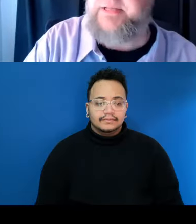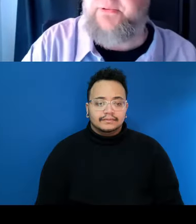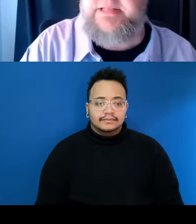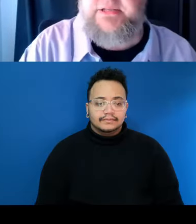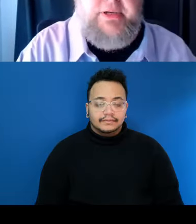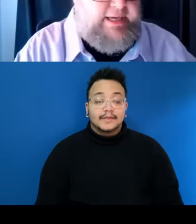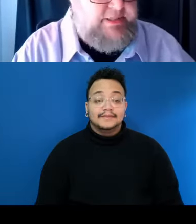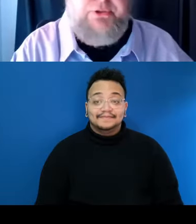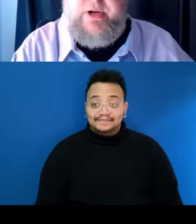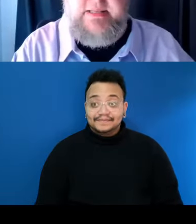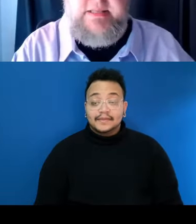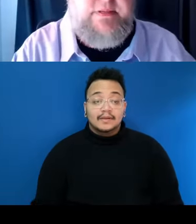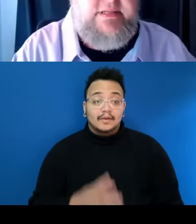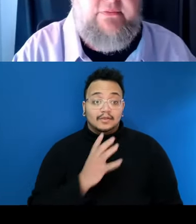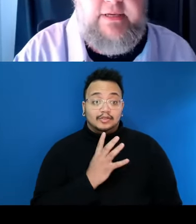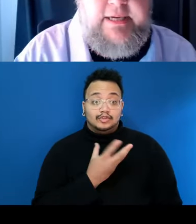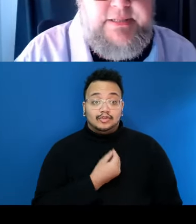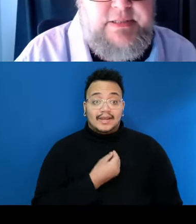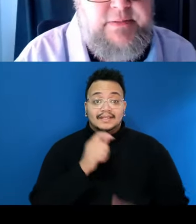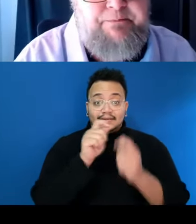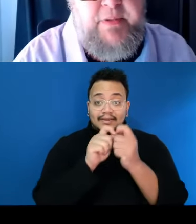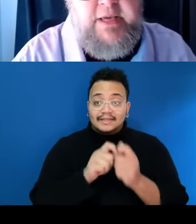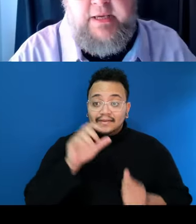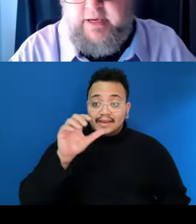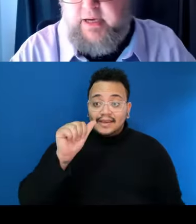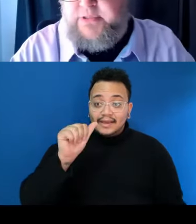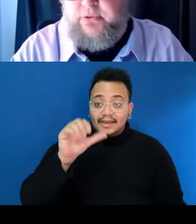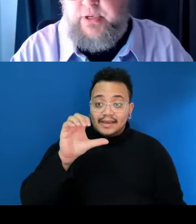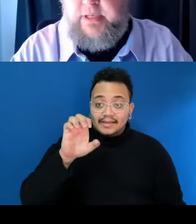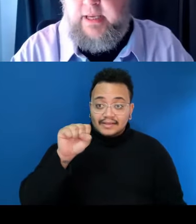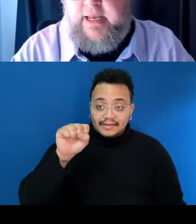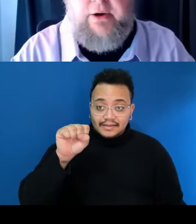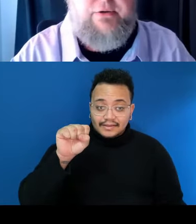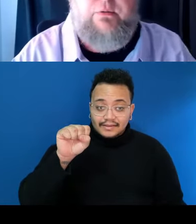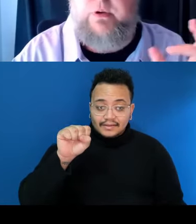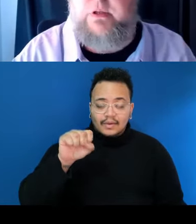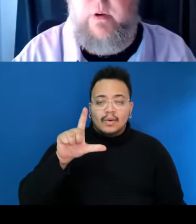Alright, so let's look at some trans-specific ACEs. So, Loree laid out really well